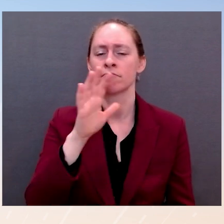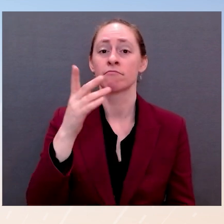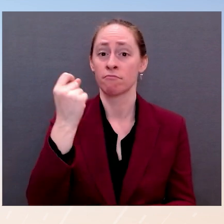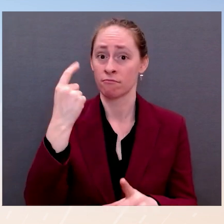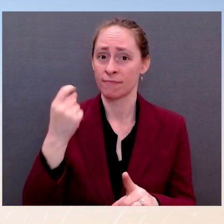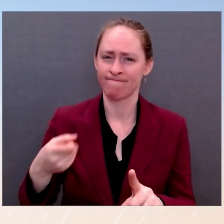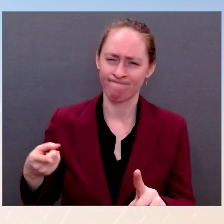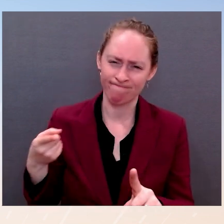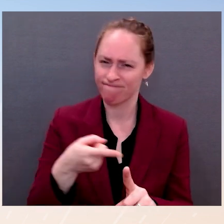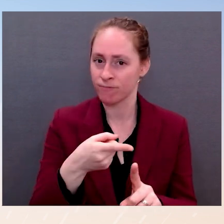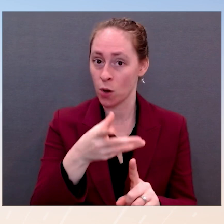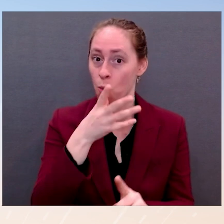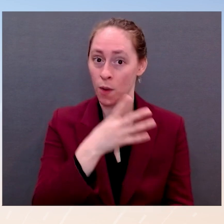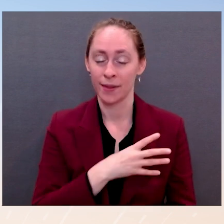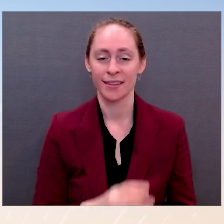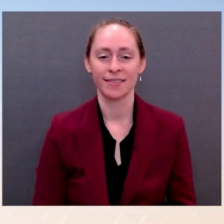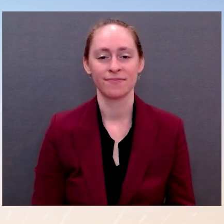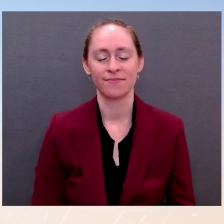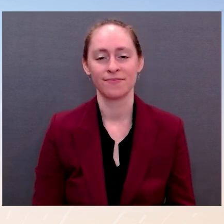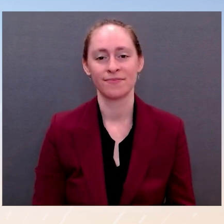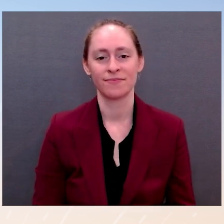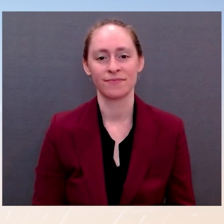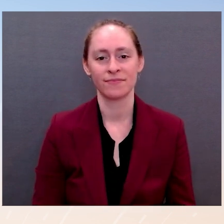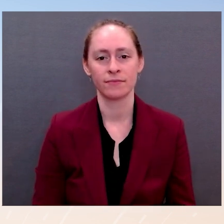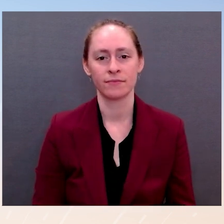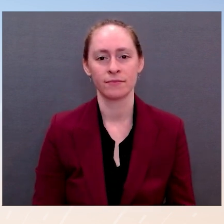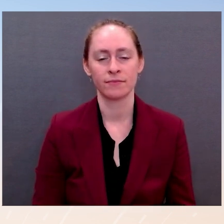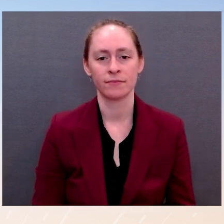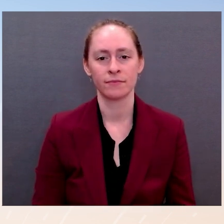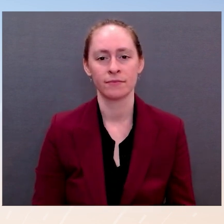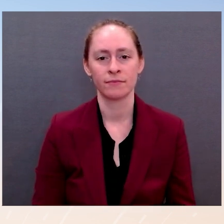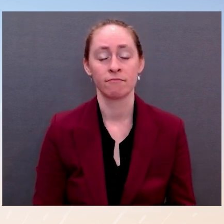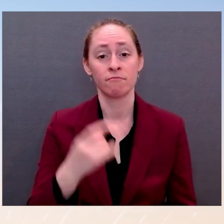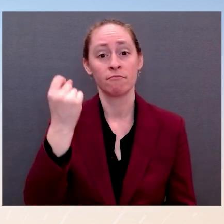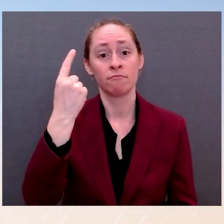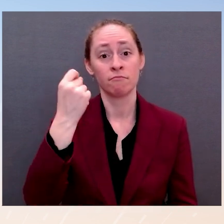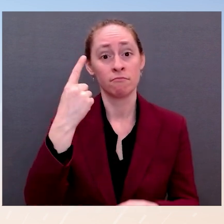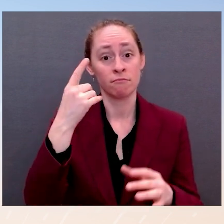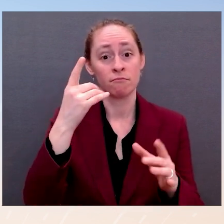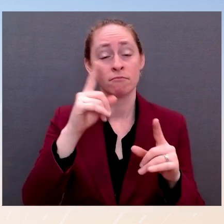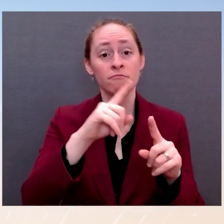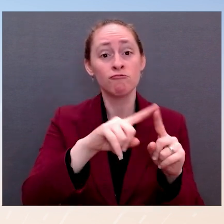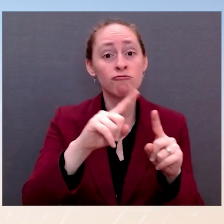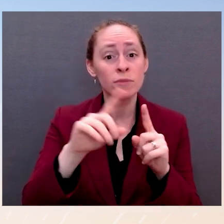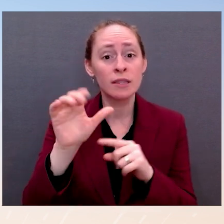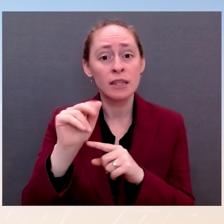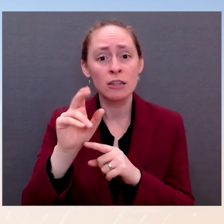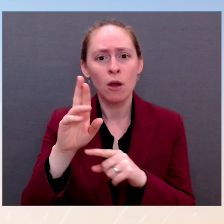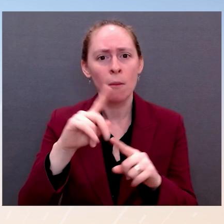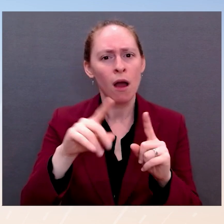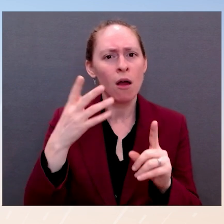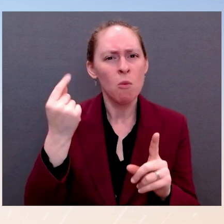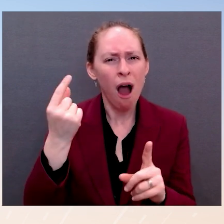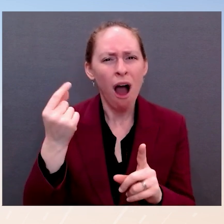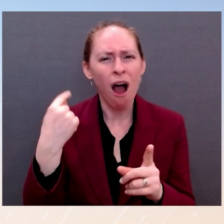but women of African descent. And in addition to the cancers that Ms. Hill talked about, what else do we need to be focused on?